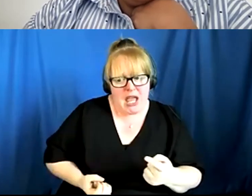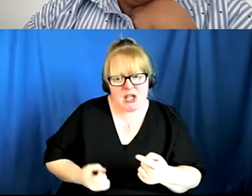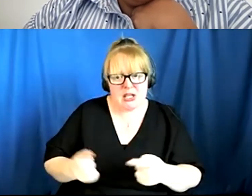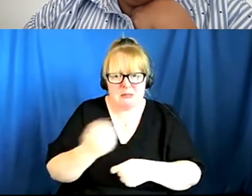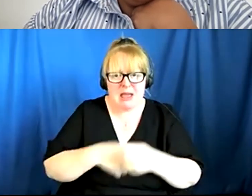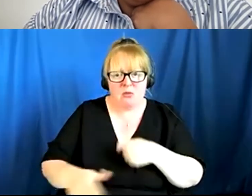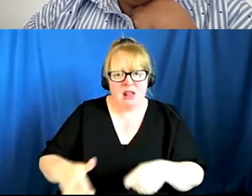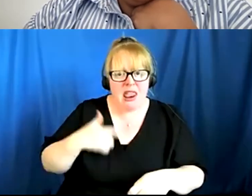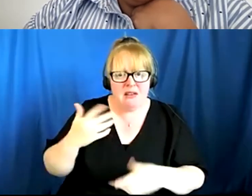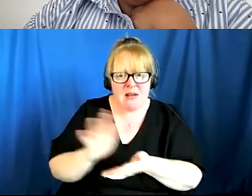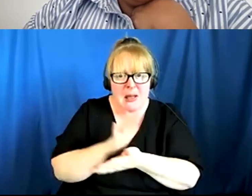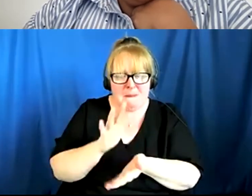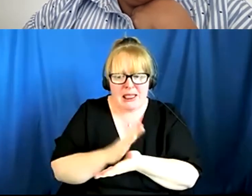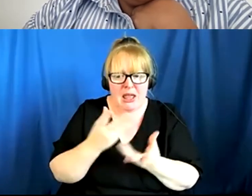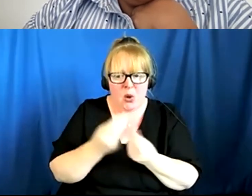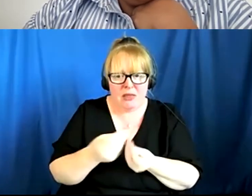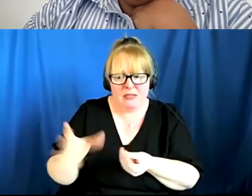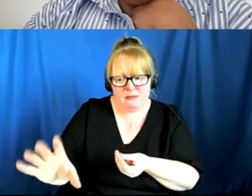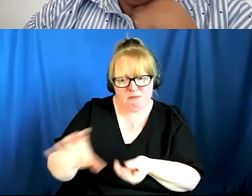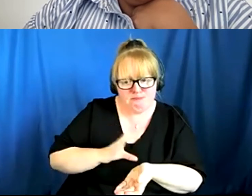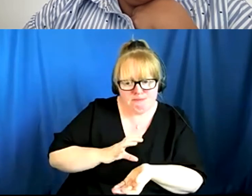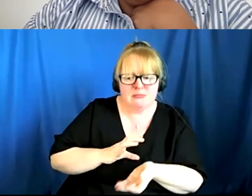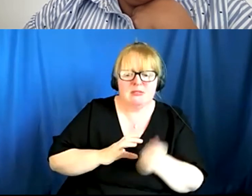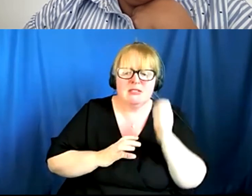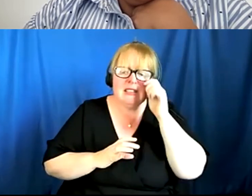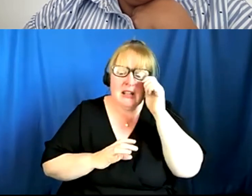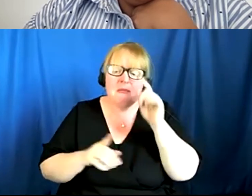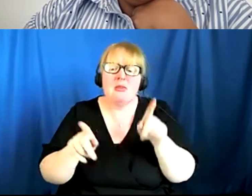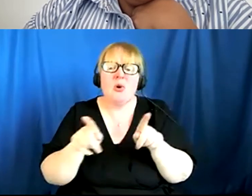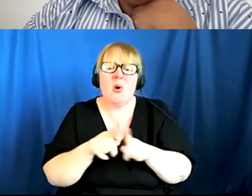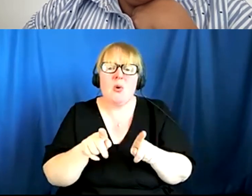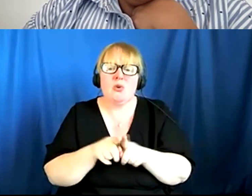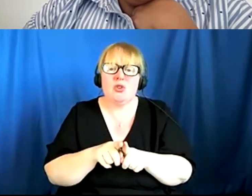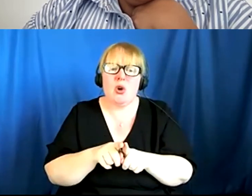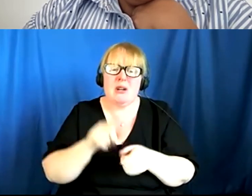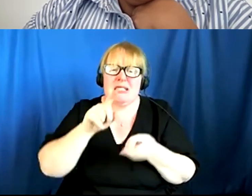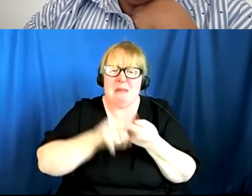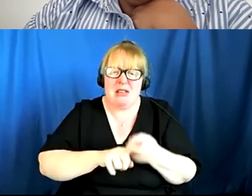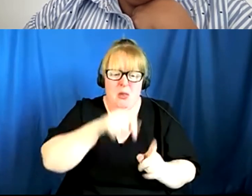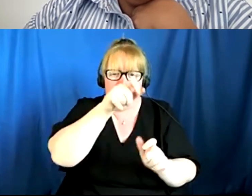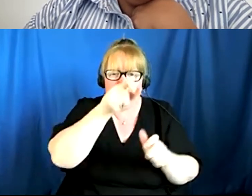background, they have even less opportunities. So, it's about you know, it's about